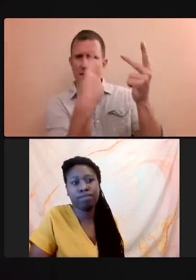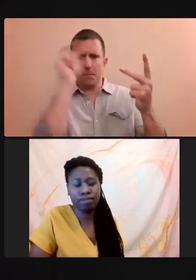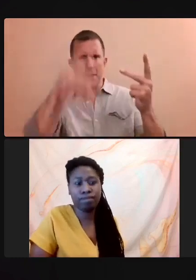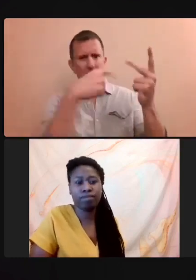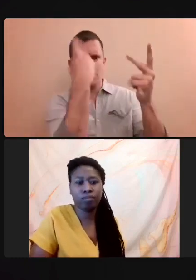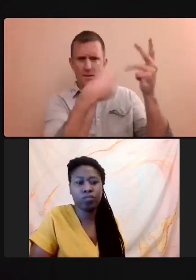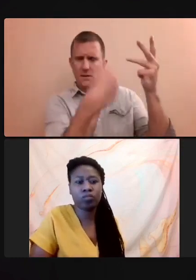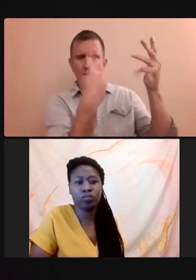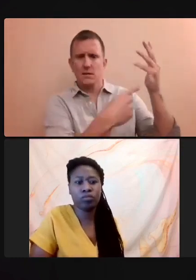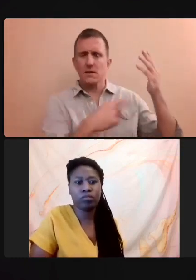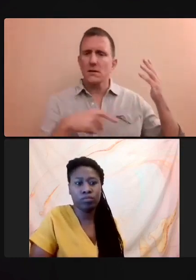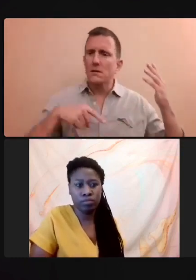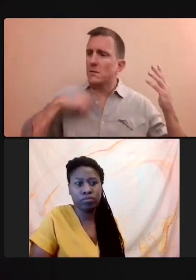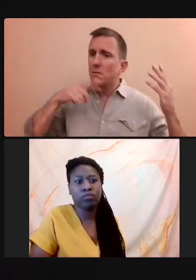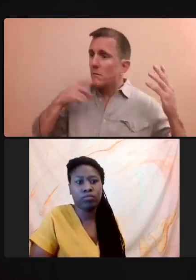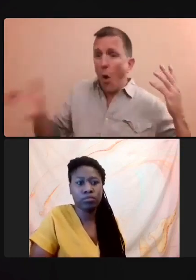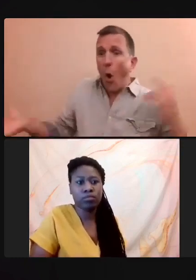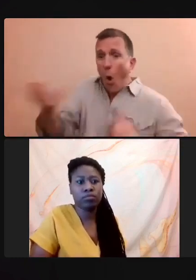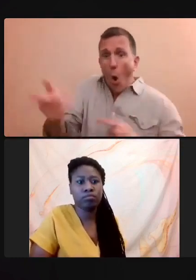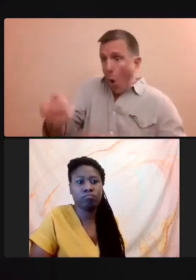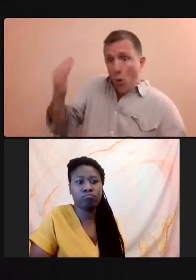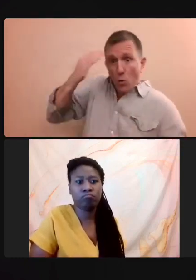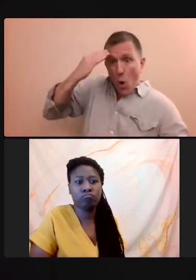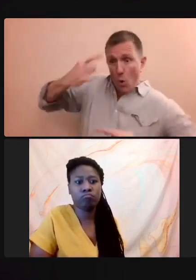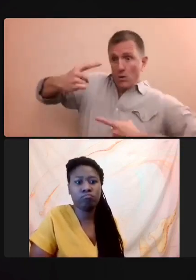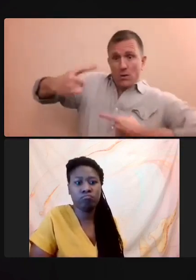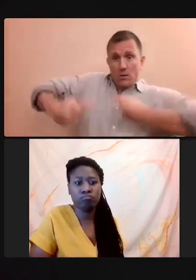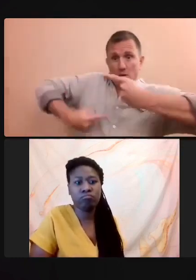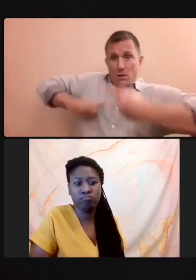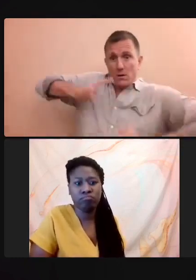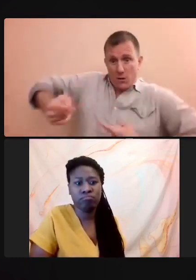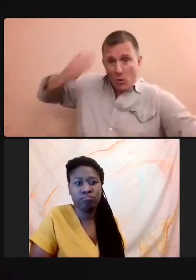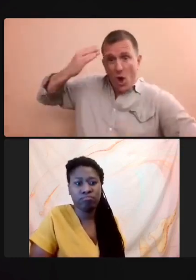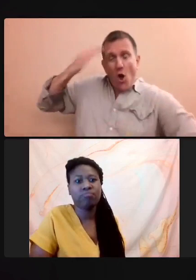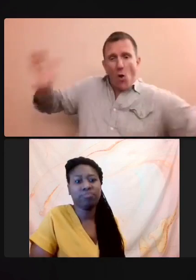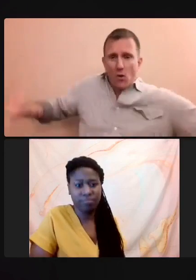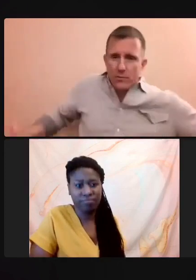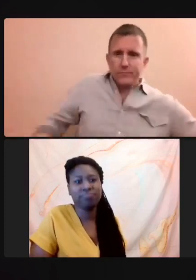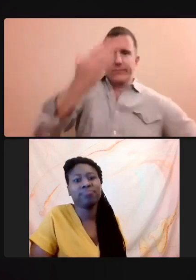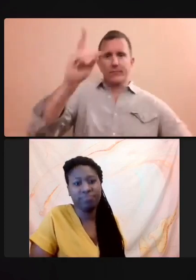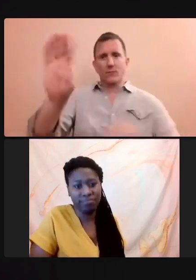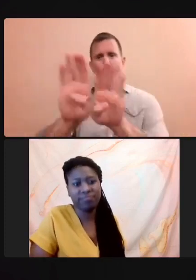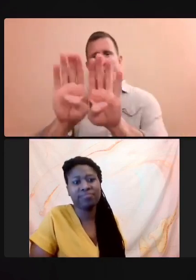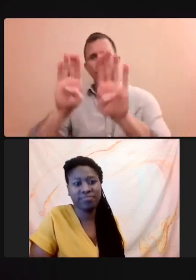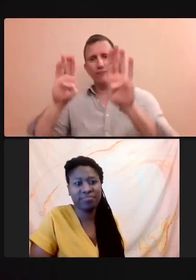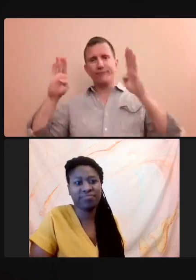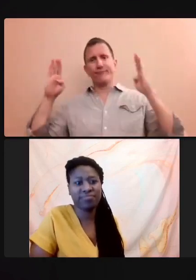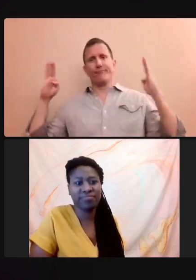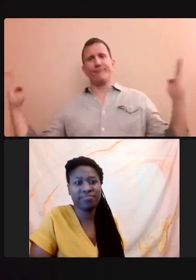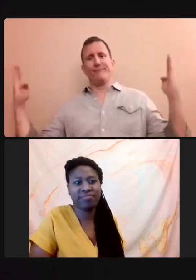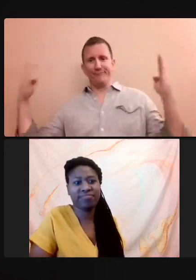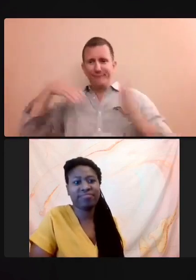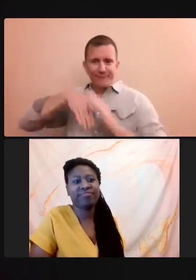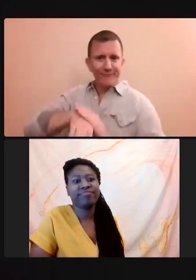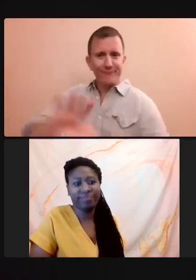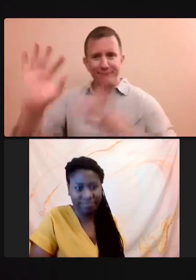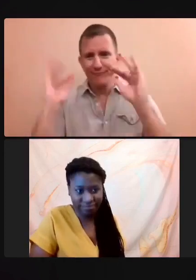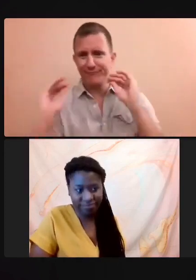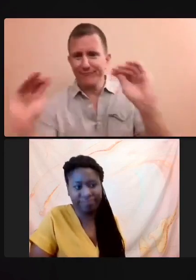Let me ask you 16 questions, but, you know, this person went to school and they have their linguistic degree. Okay. And. Right.